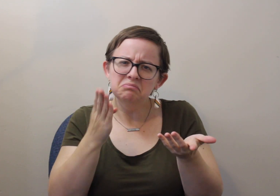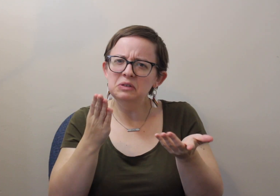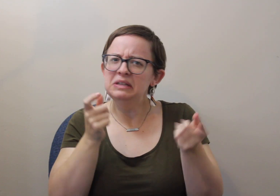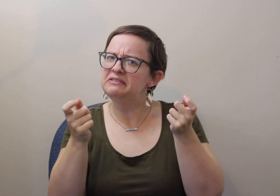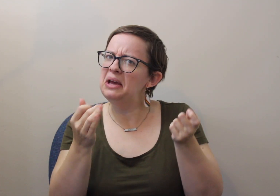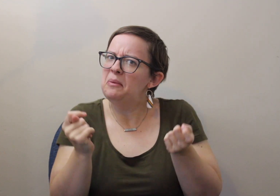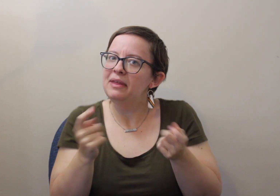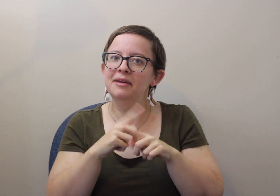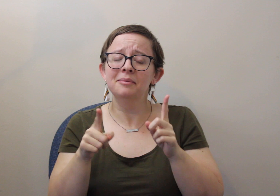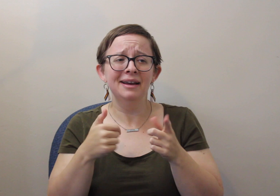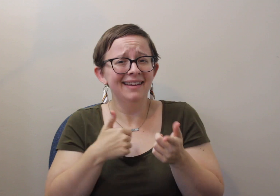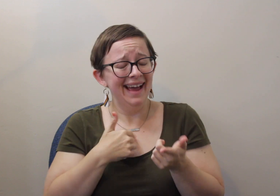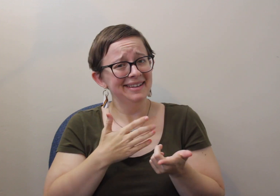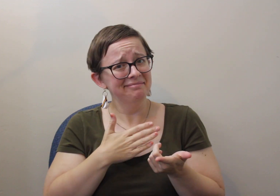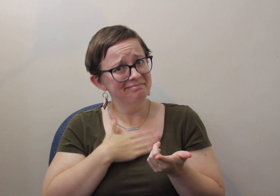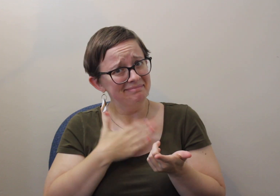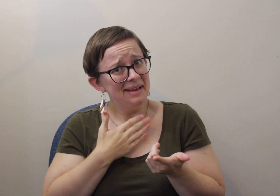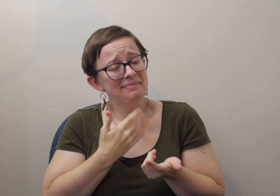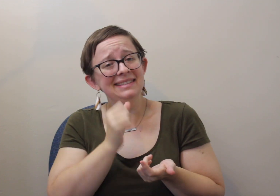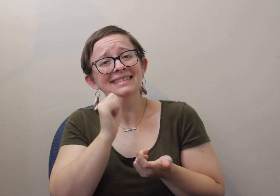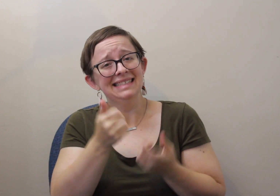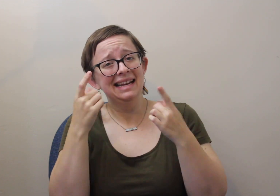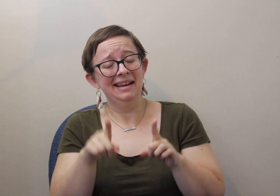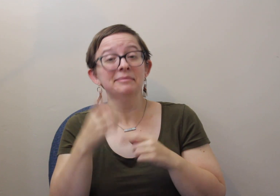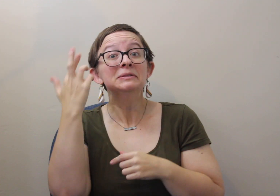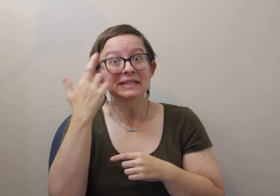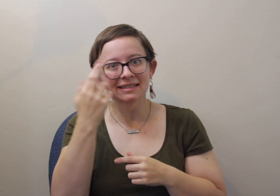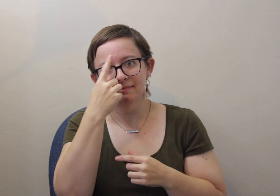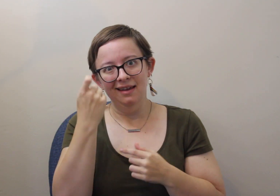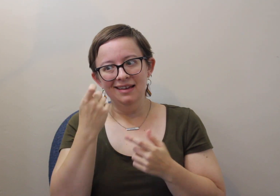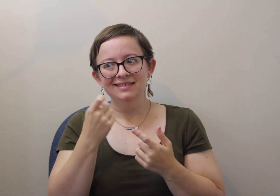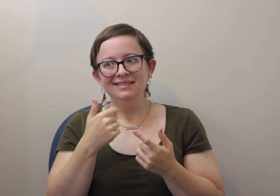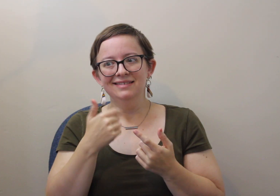but you know we would have dealt with it. But I have to admit I am happy that didn't happen and the reason is